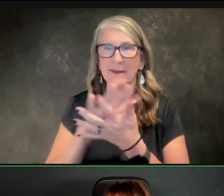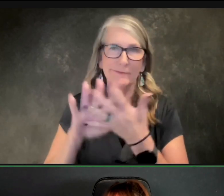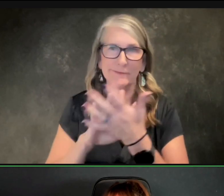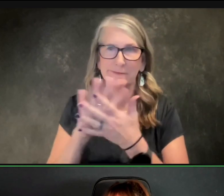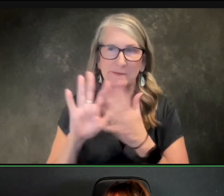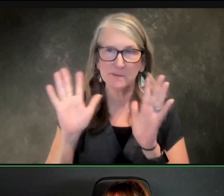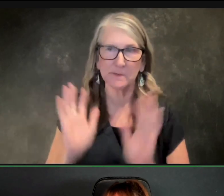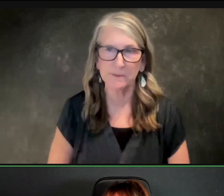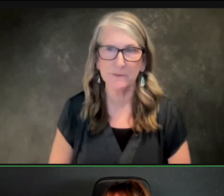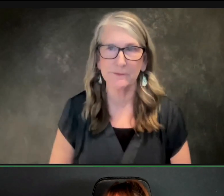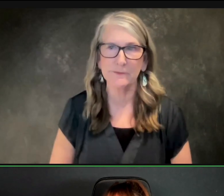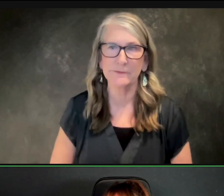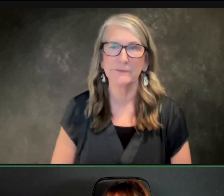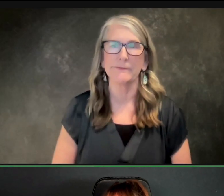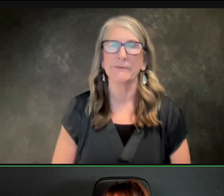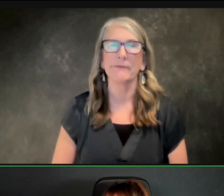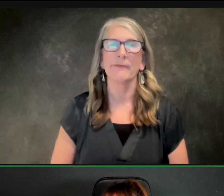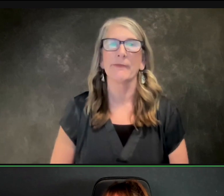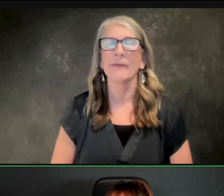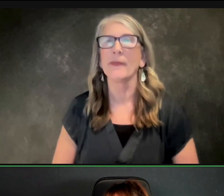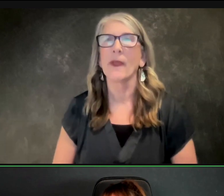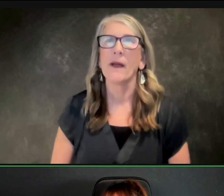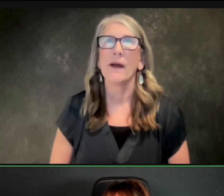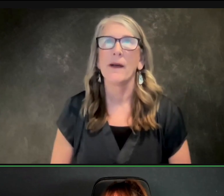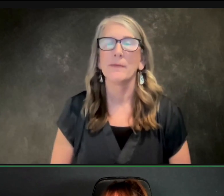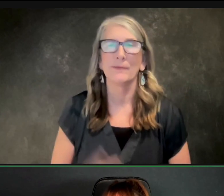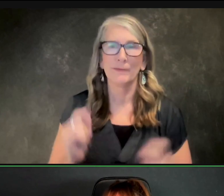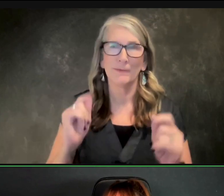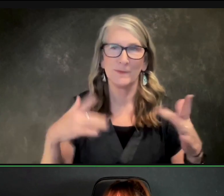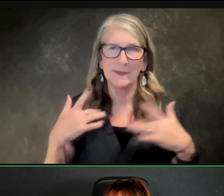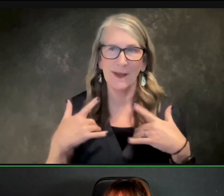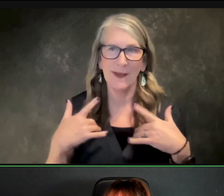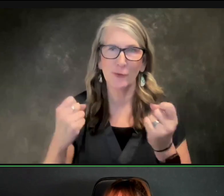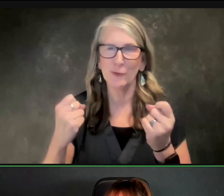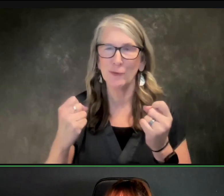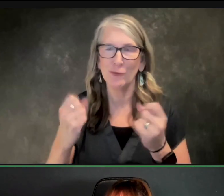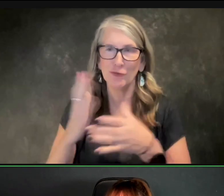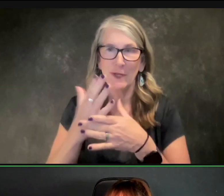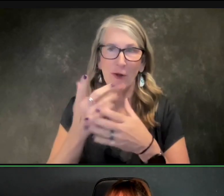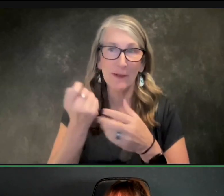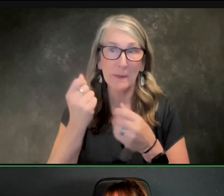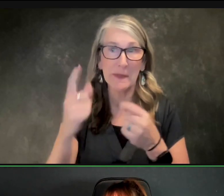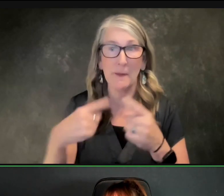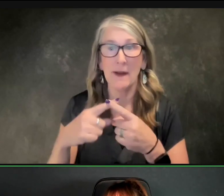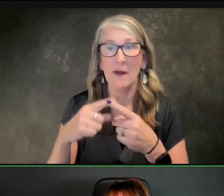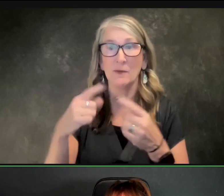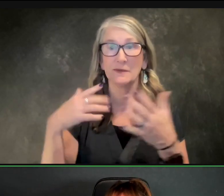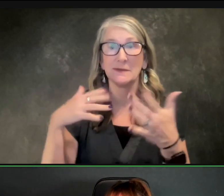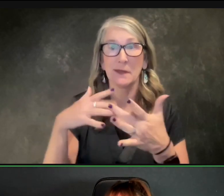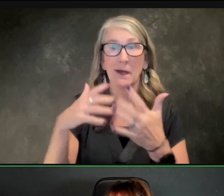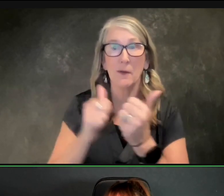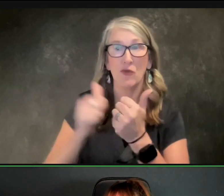I have silver dangly earrings and have a dark gray backdrop behind me.